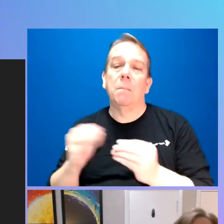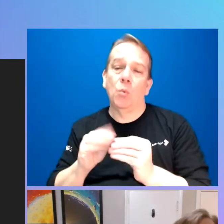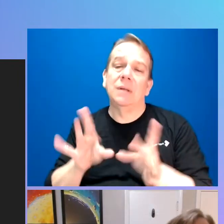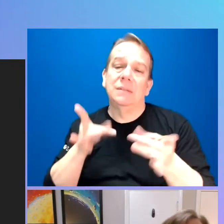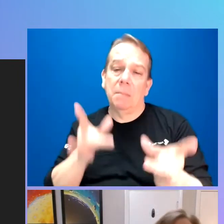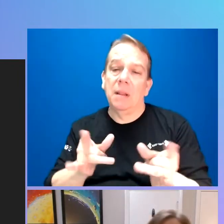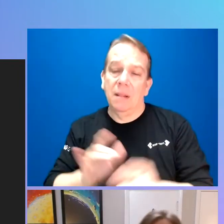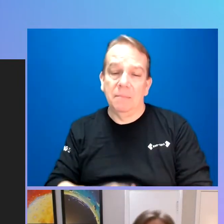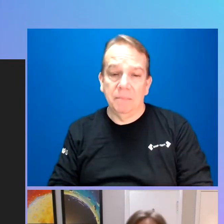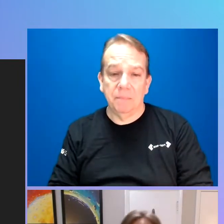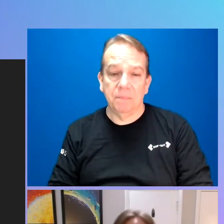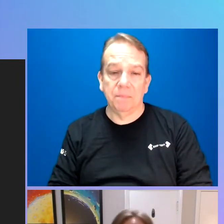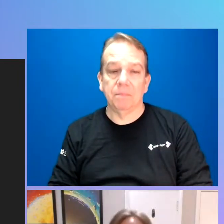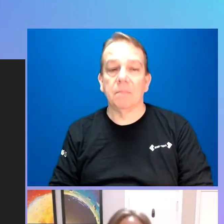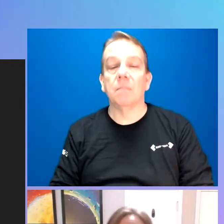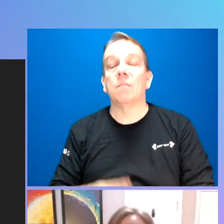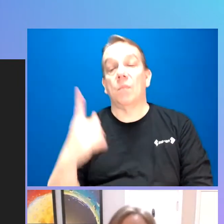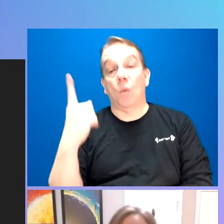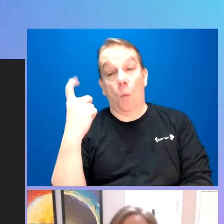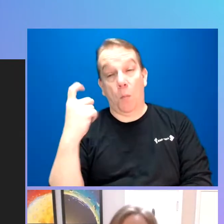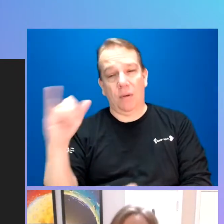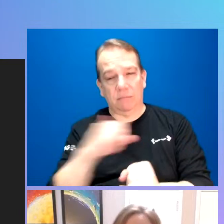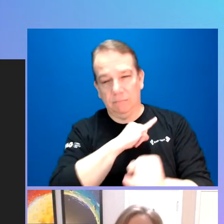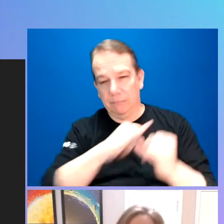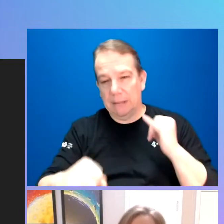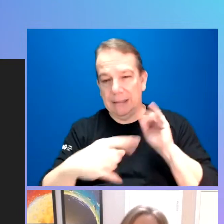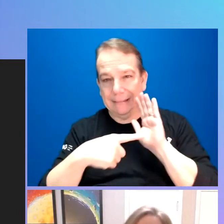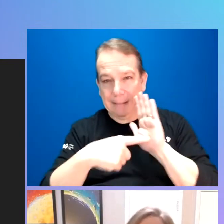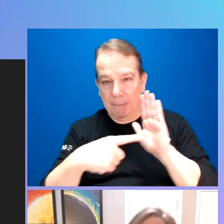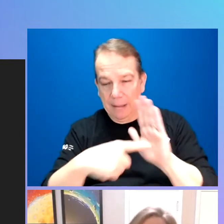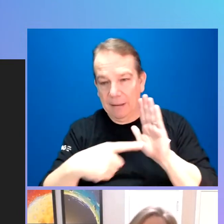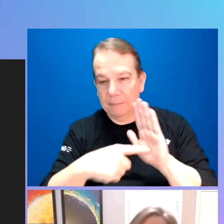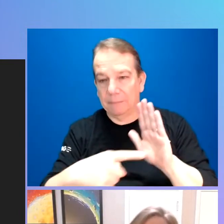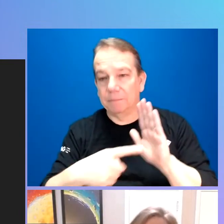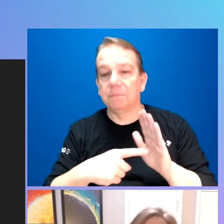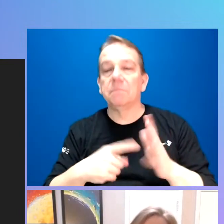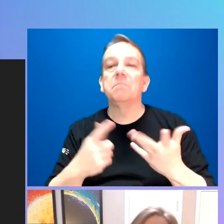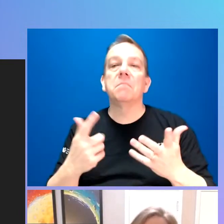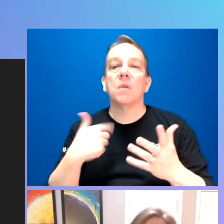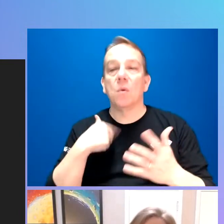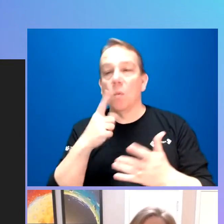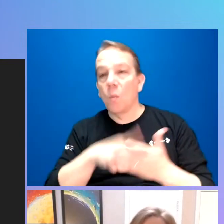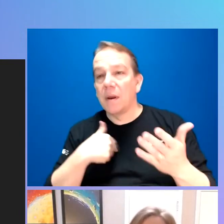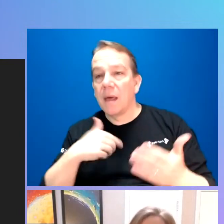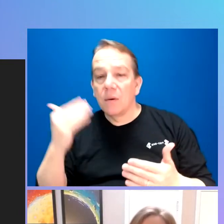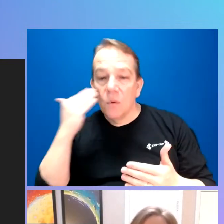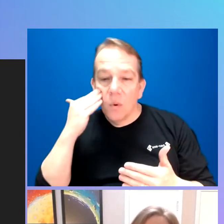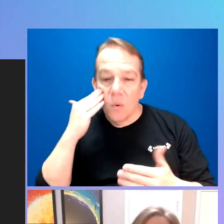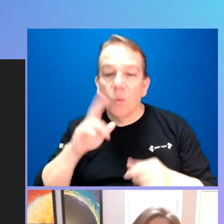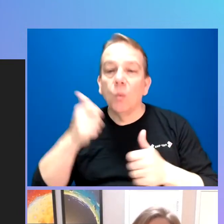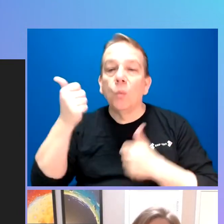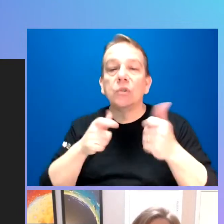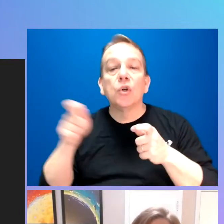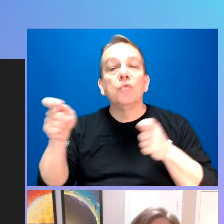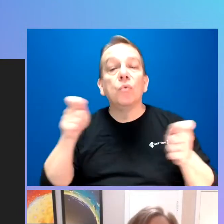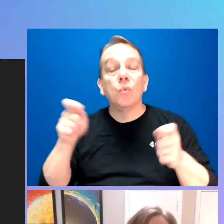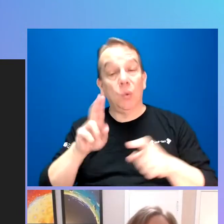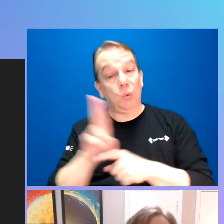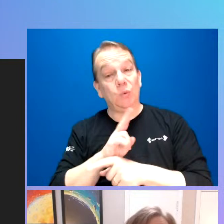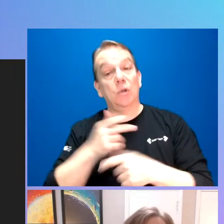example here. Uh, this time I'm going to use what I know to decide which control to use in